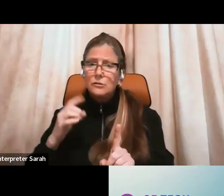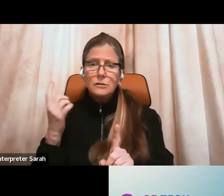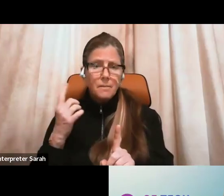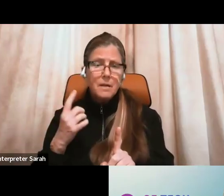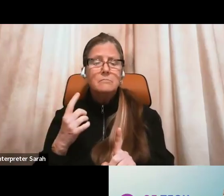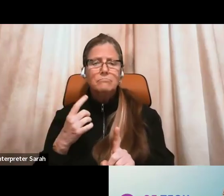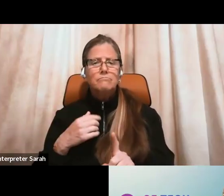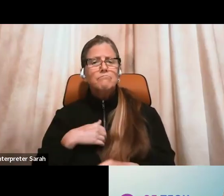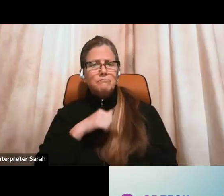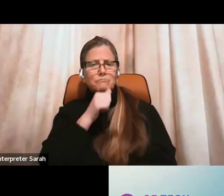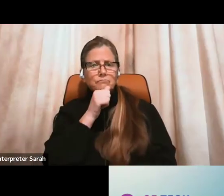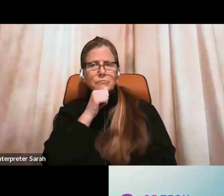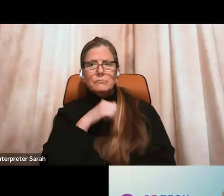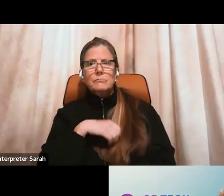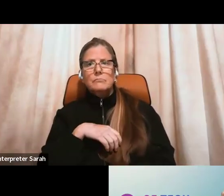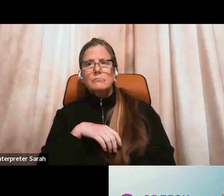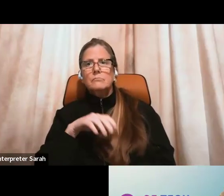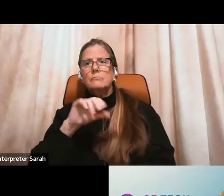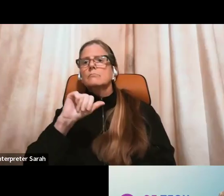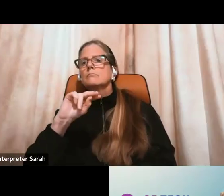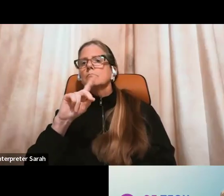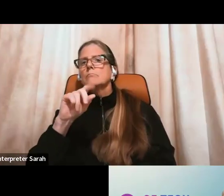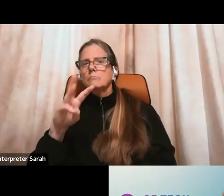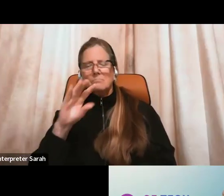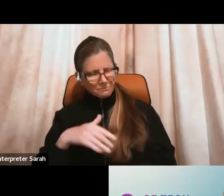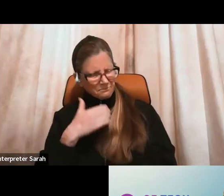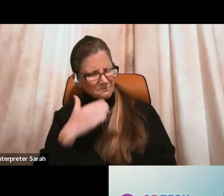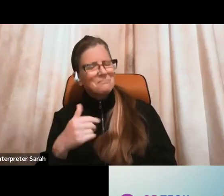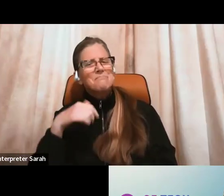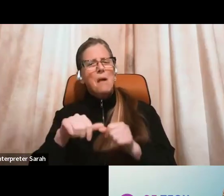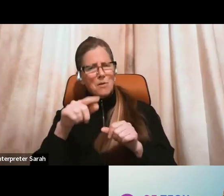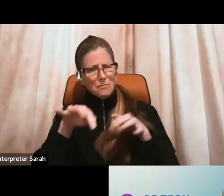Great. Okay, that's good. So, I remember you talking about that, having that kind of in your